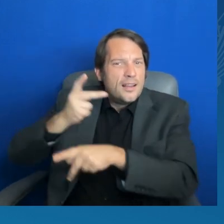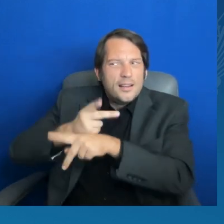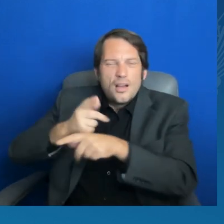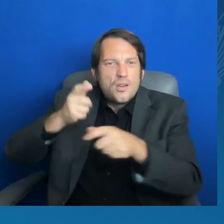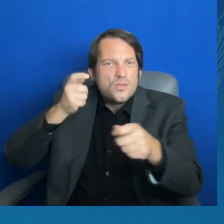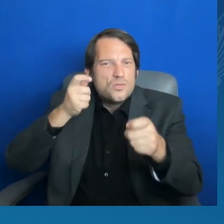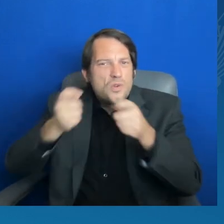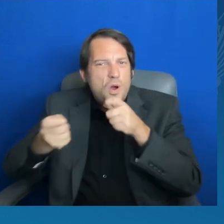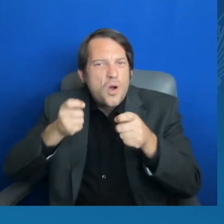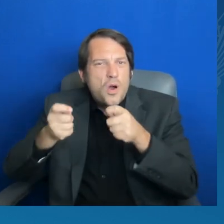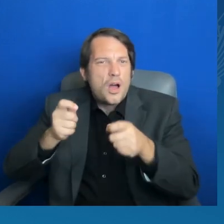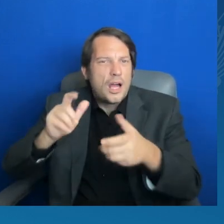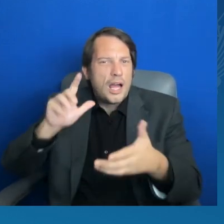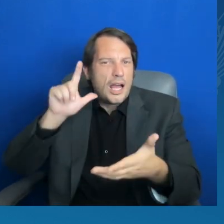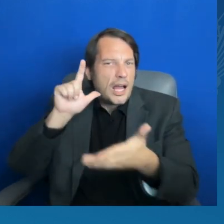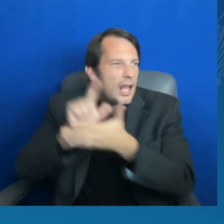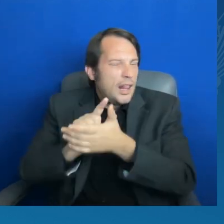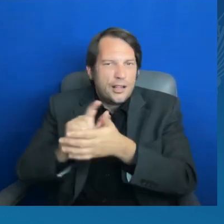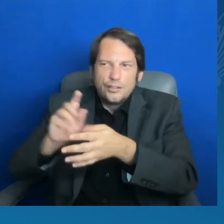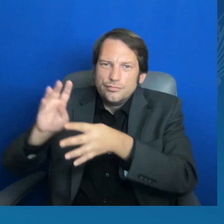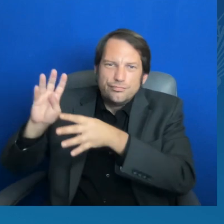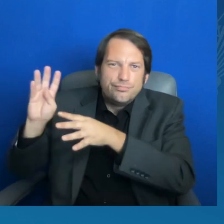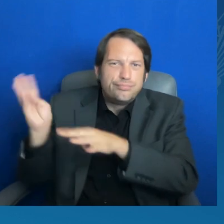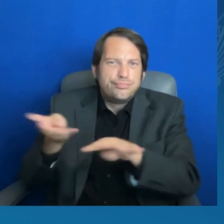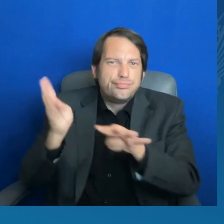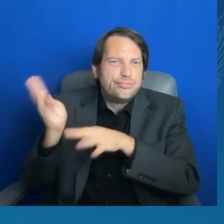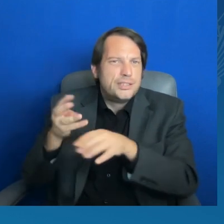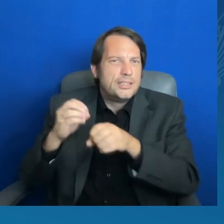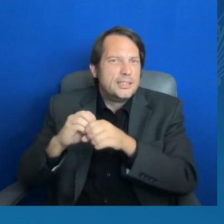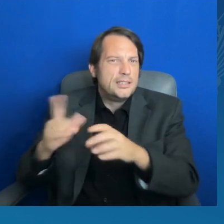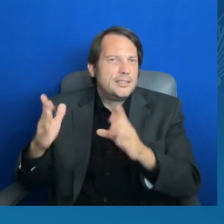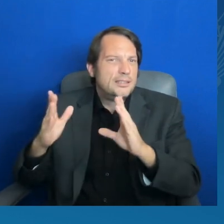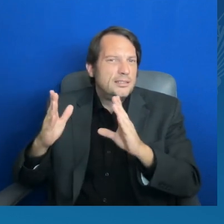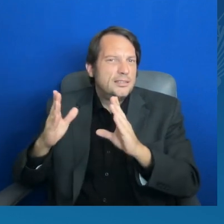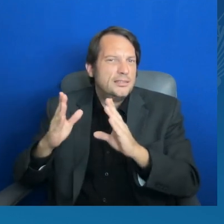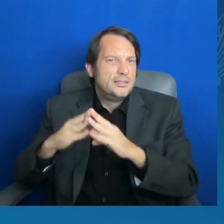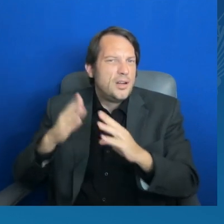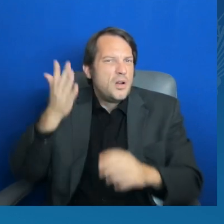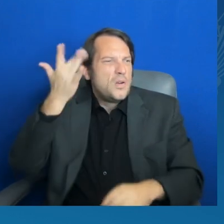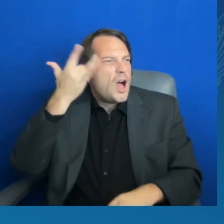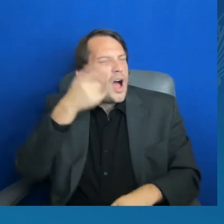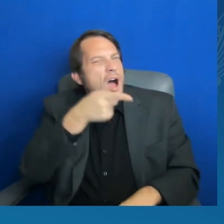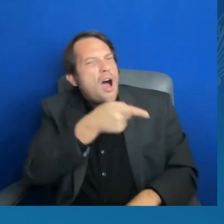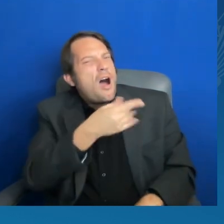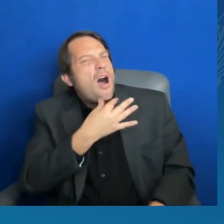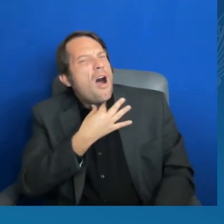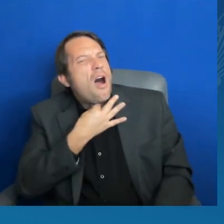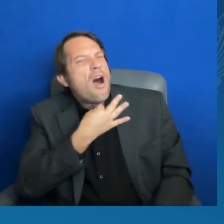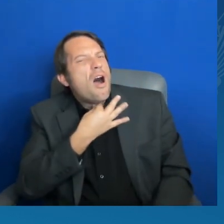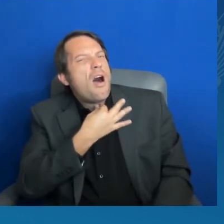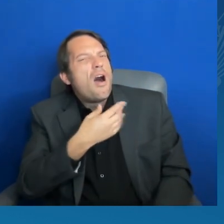You also advise the President. So why did you decide to come and join us here at Gun Sense University? The Vice President: I decided, first and foremost,